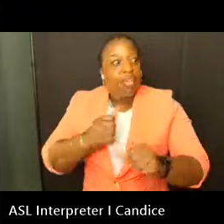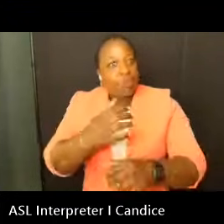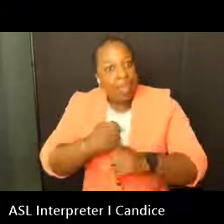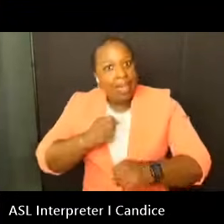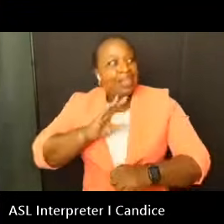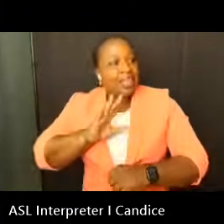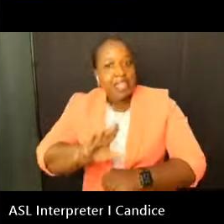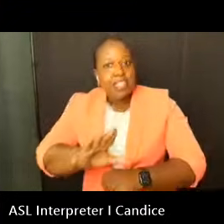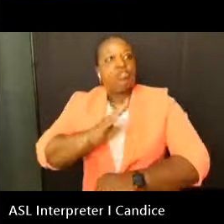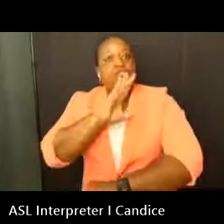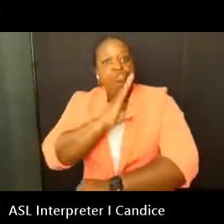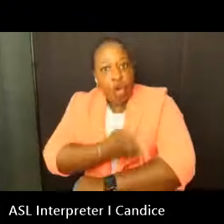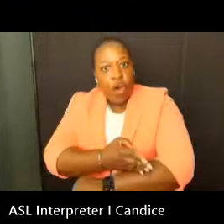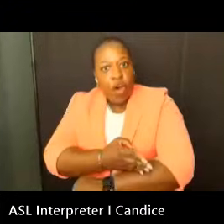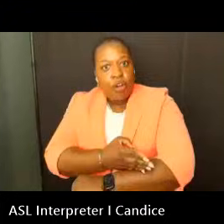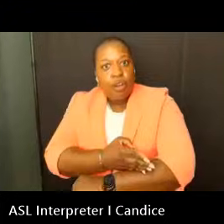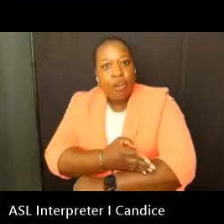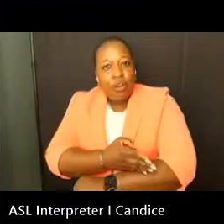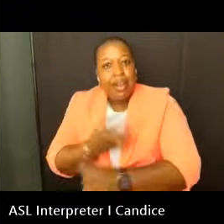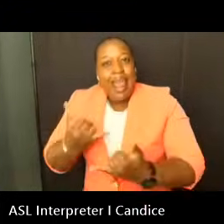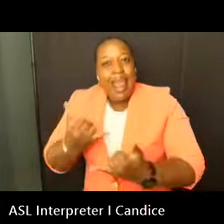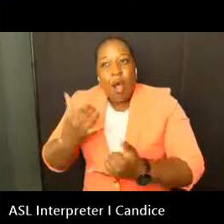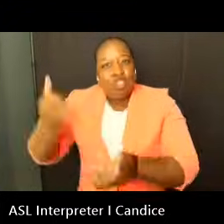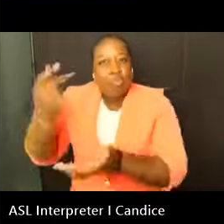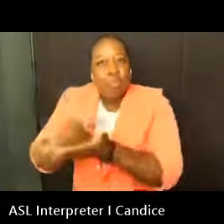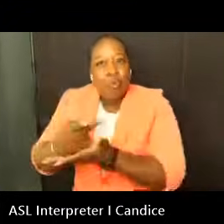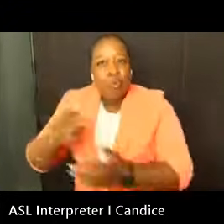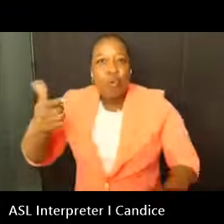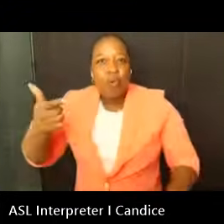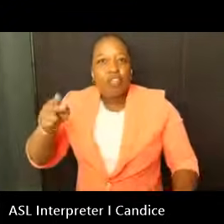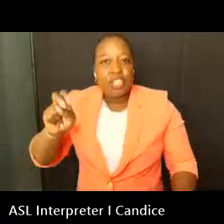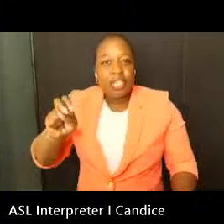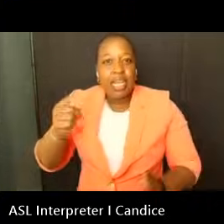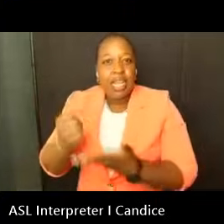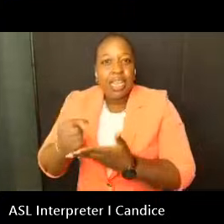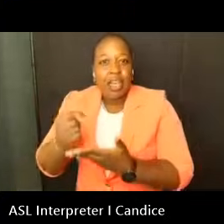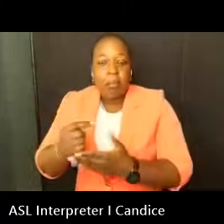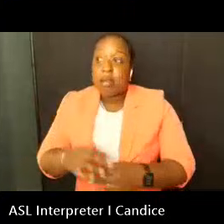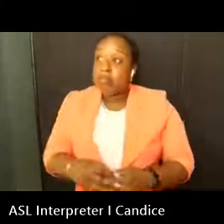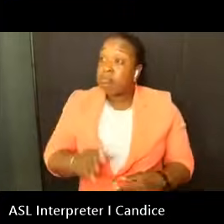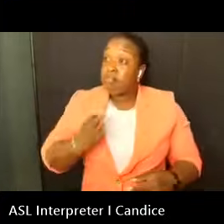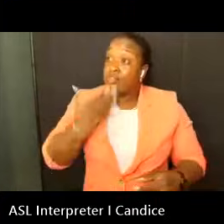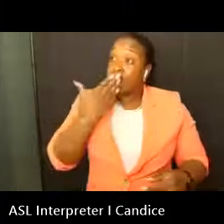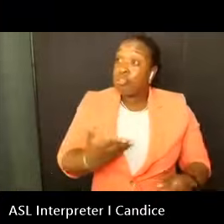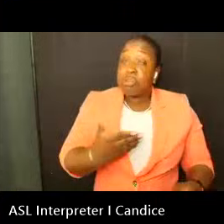experience is that a good 50 to 75 percent of the people who walk in the door saying,